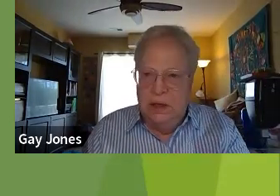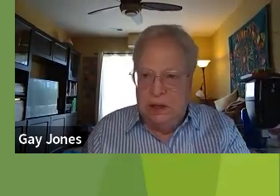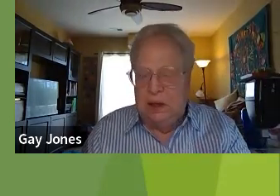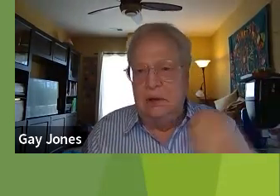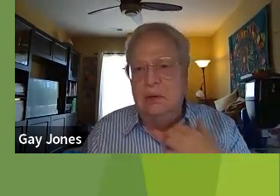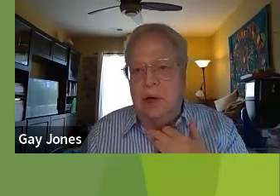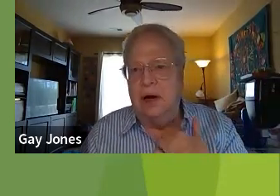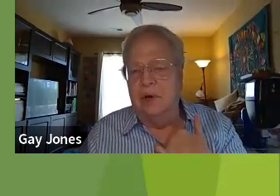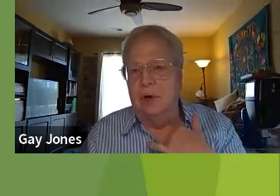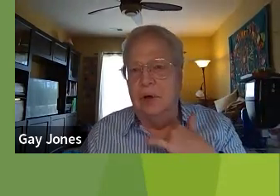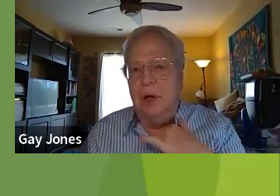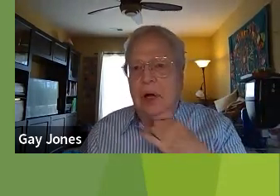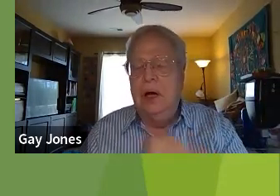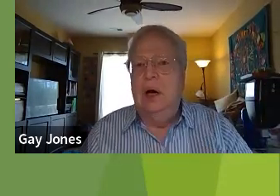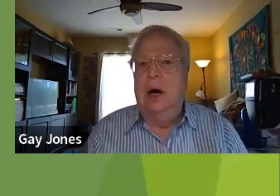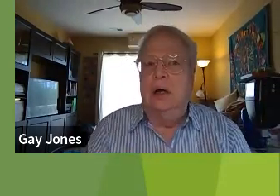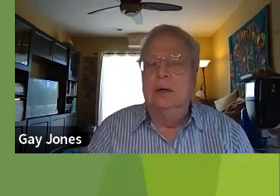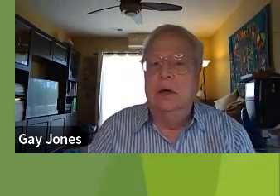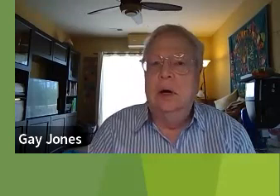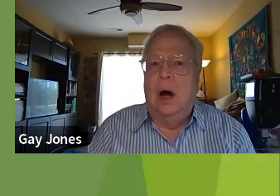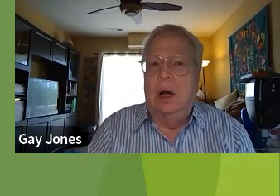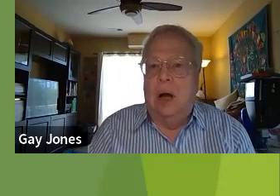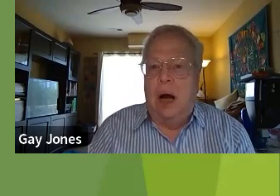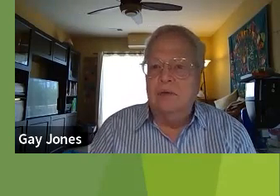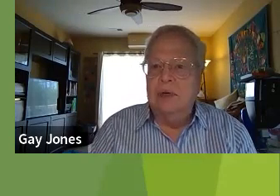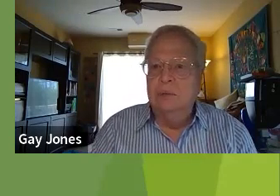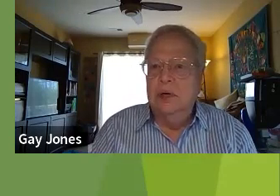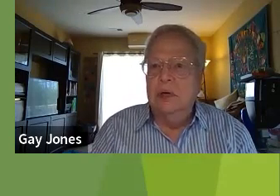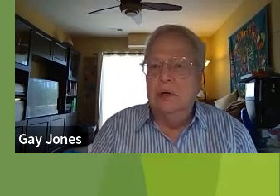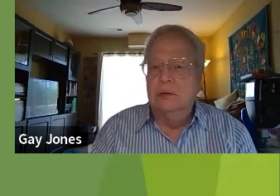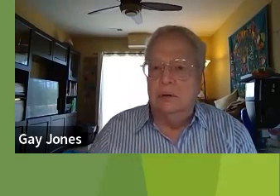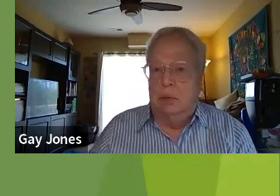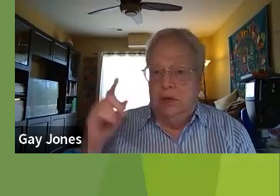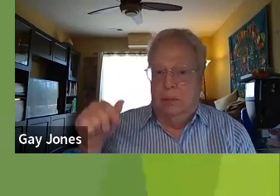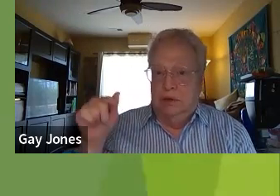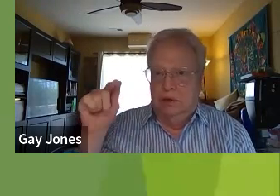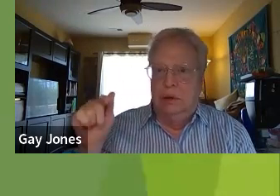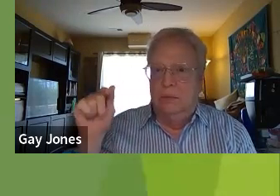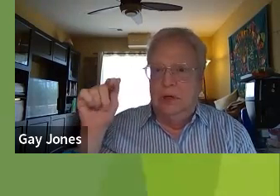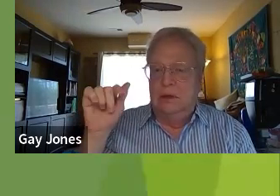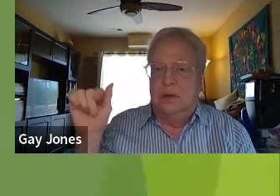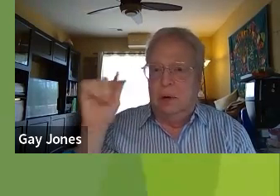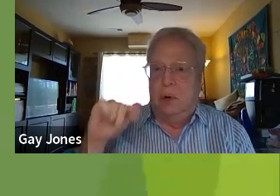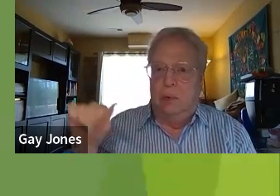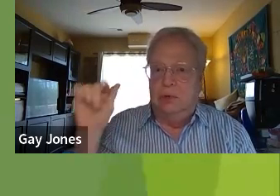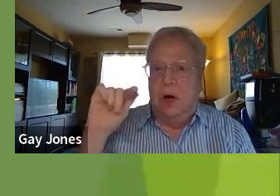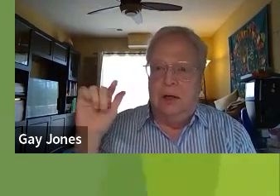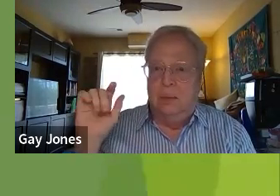or whatever, and a lot of these meetings are becoming Zoom meetings like what we're talking